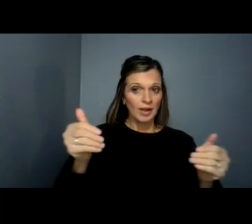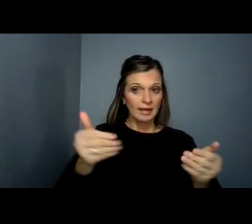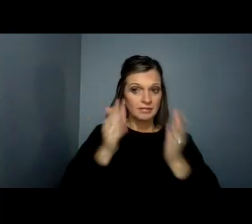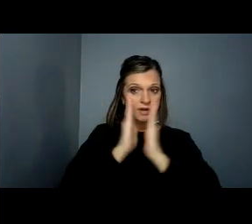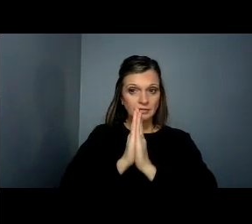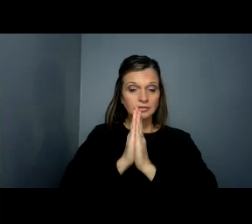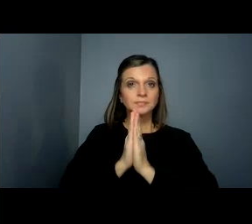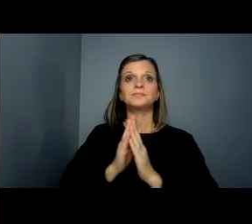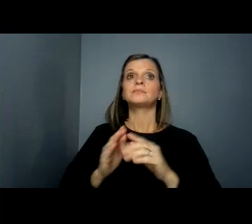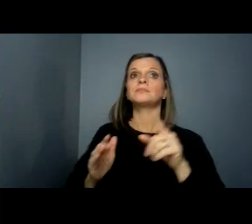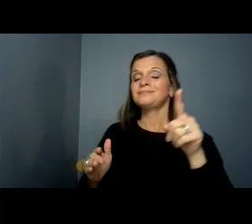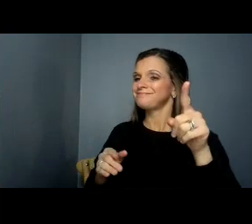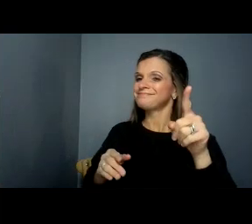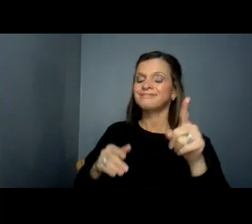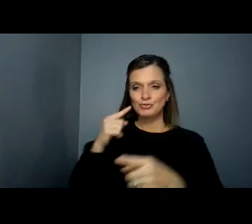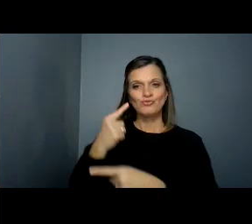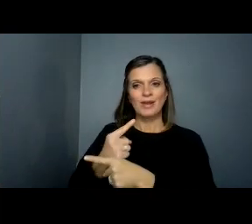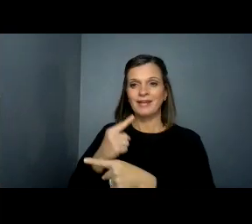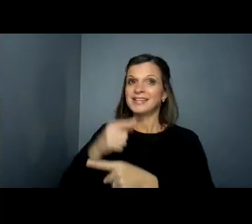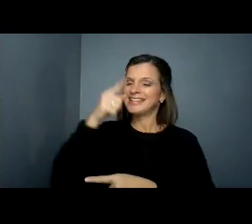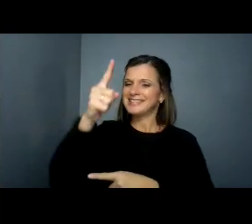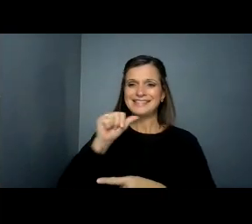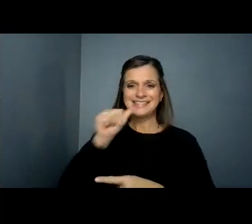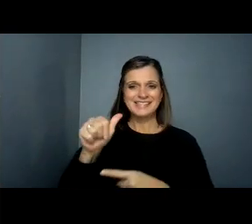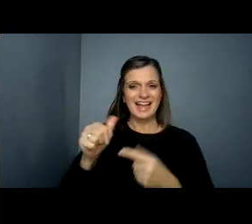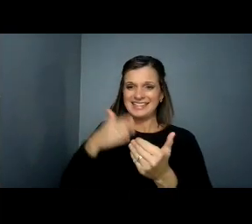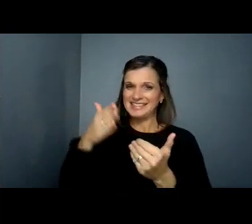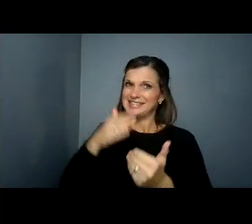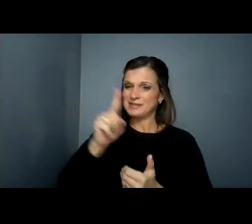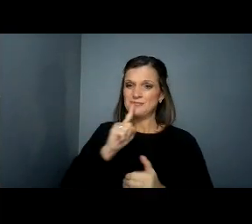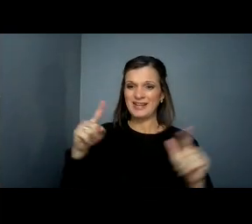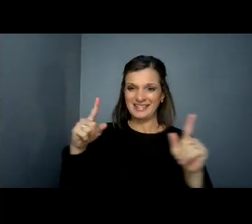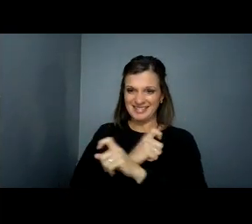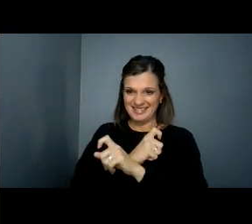And now just because it throws a lot of people, I'm gonna even make it a little bit harder.